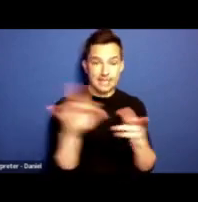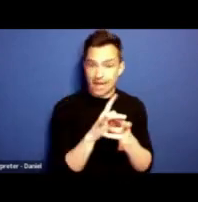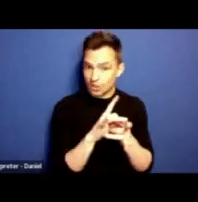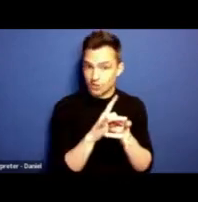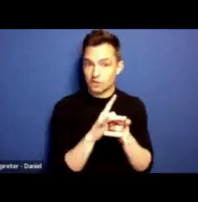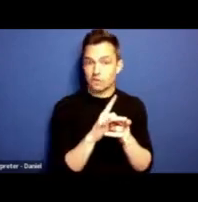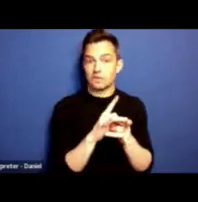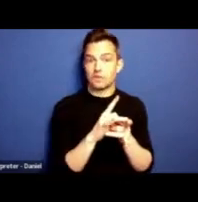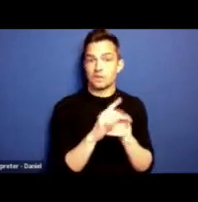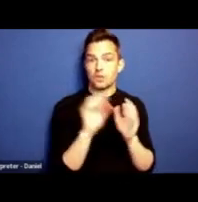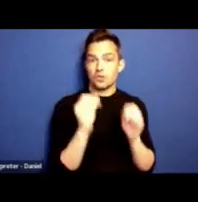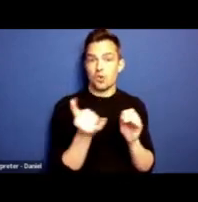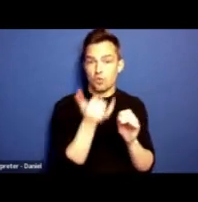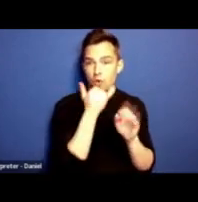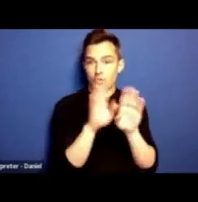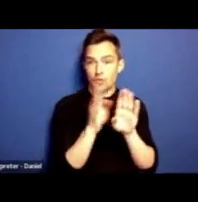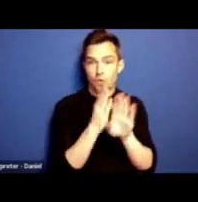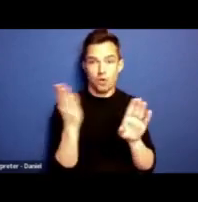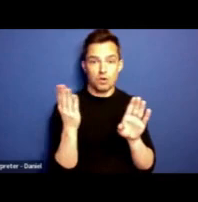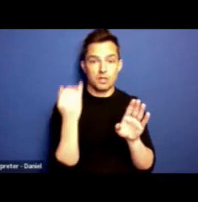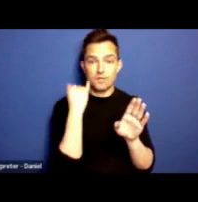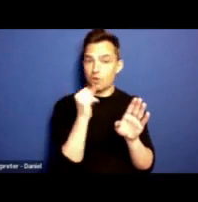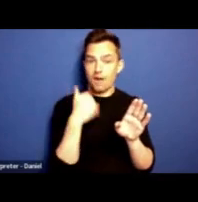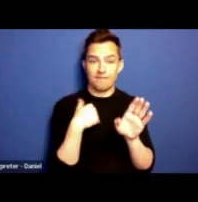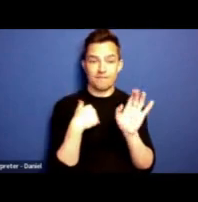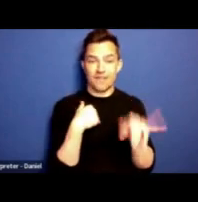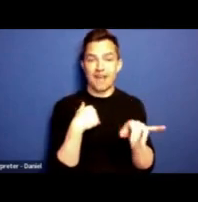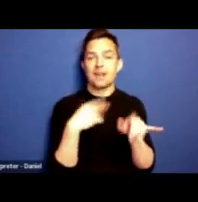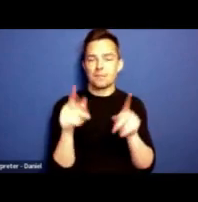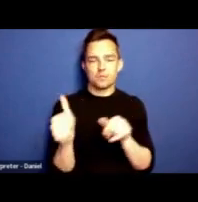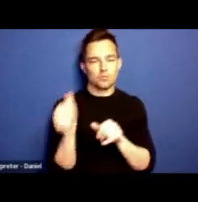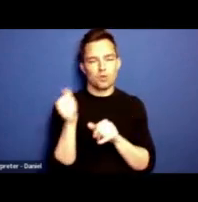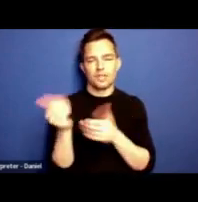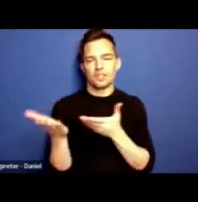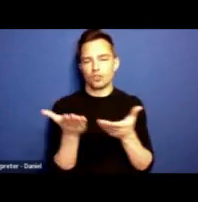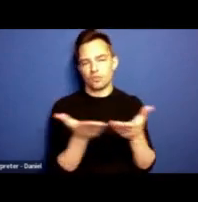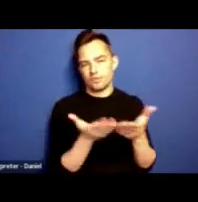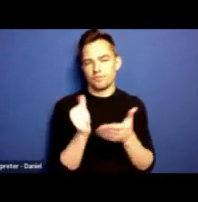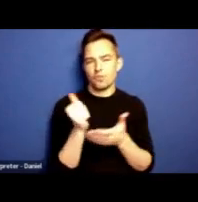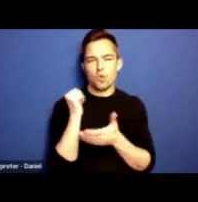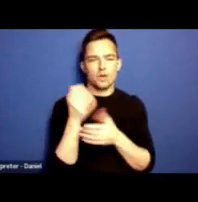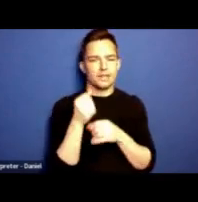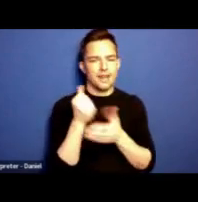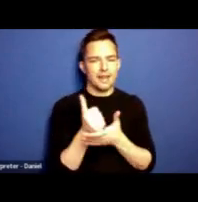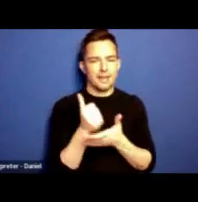no wrong door, the person's not going to get served and helped. So then we just continue to